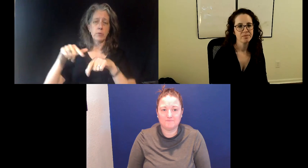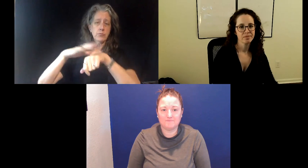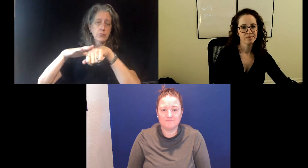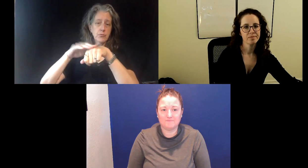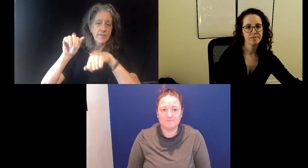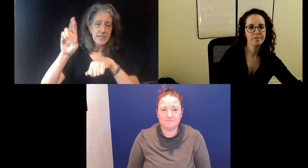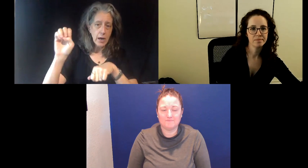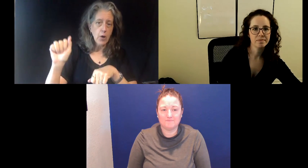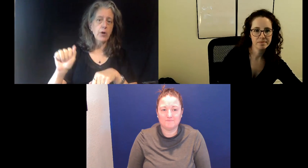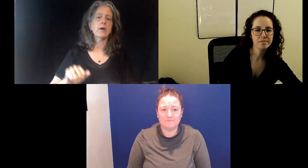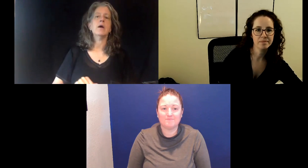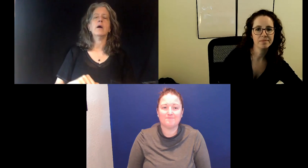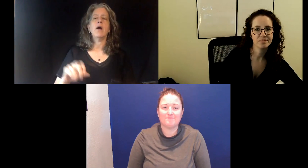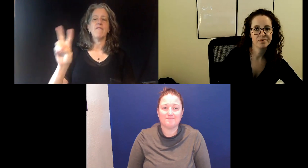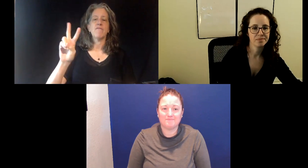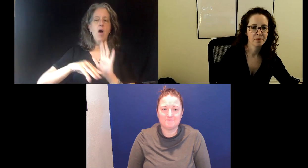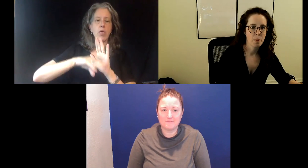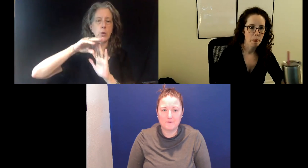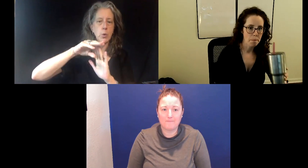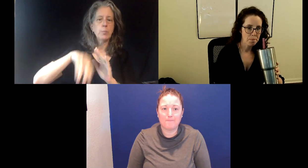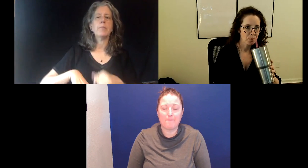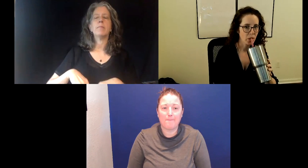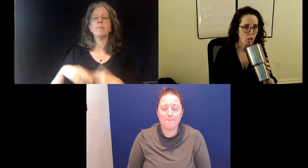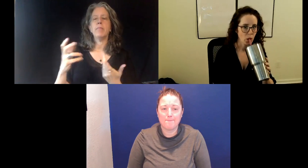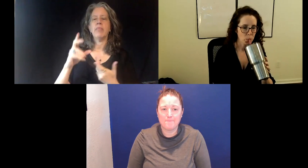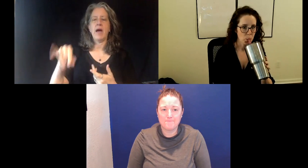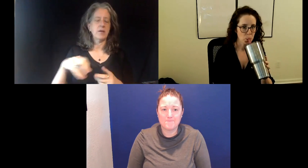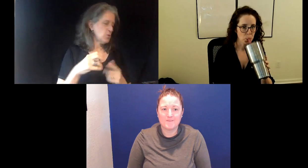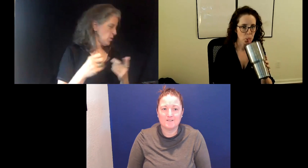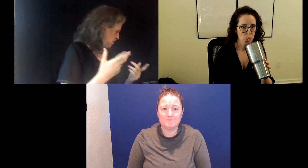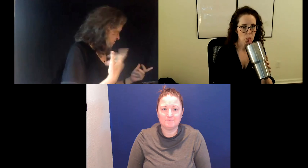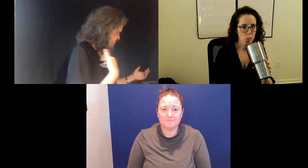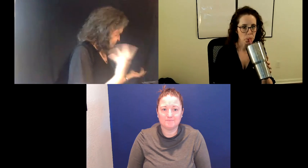for eighth grade math they would just be nice to have them um like if they have like the um